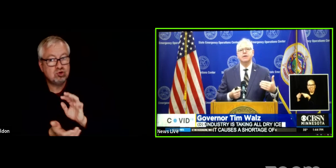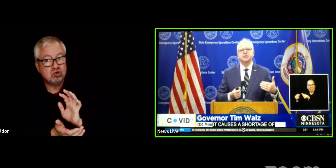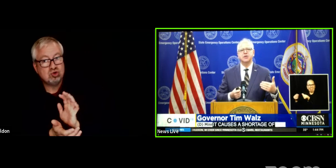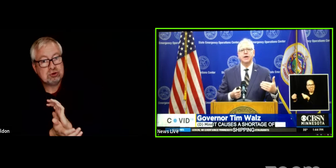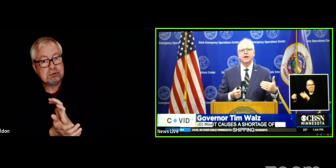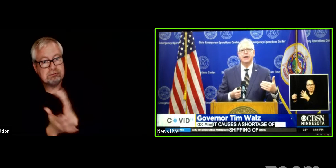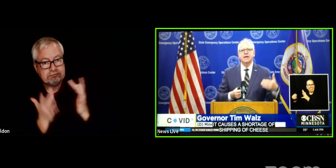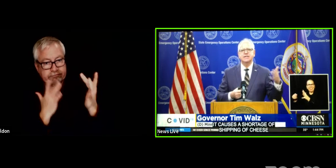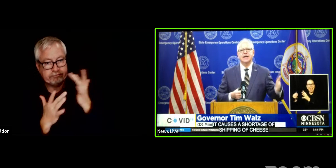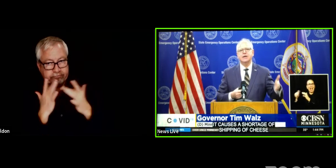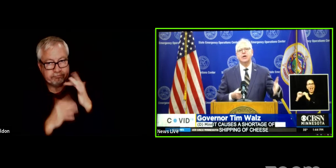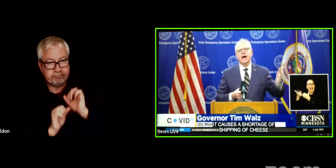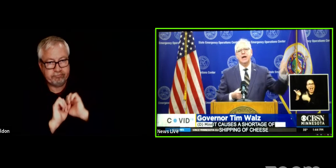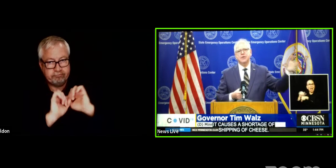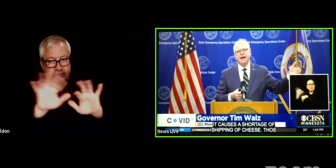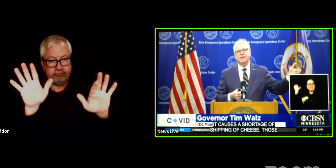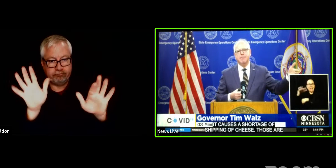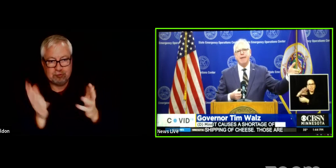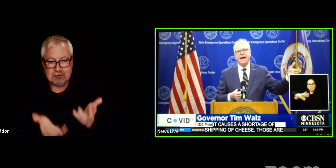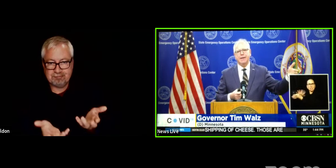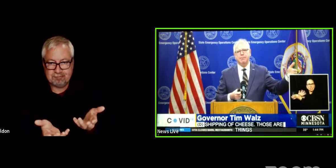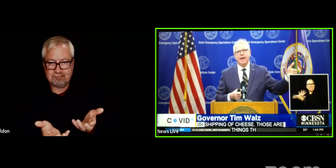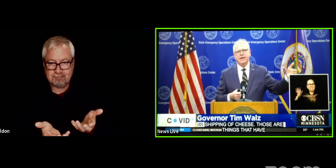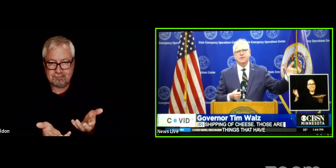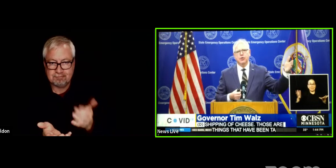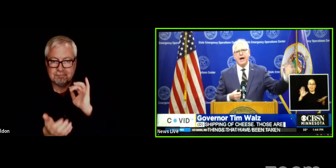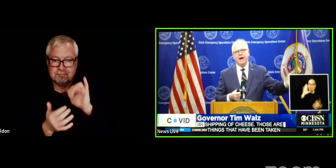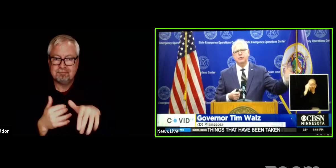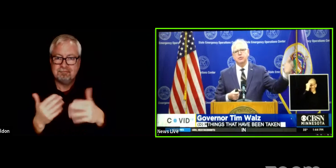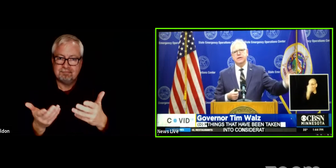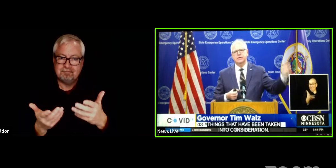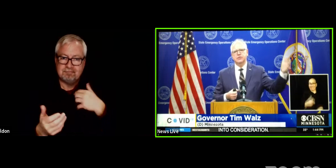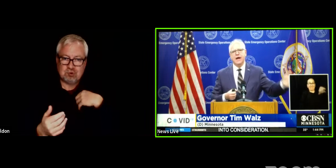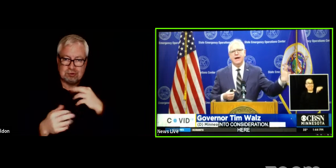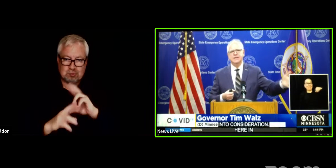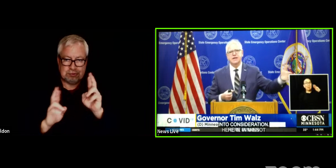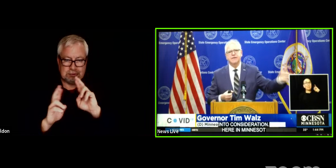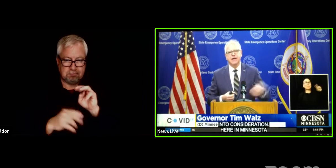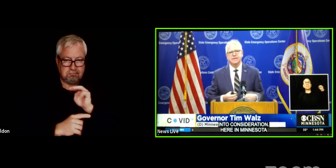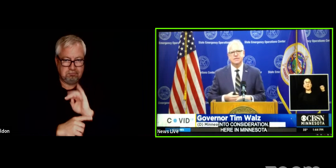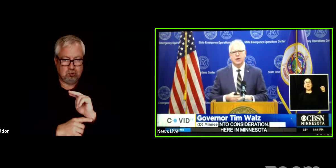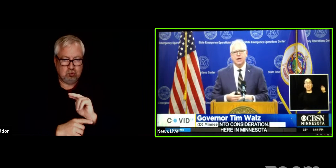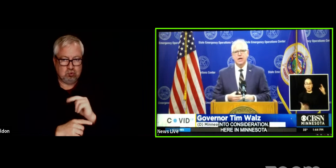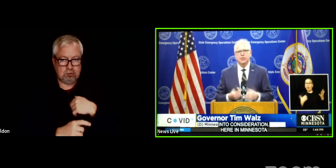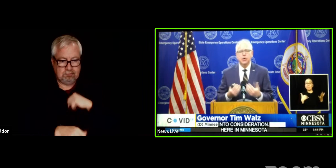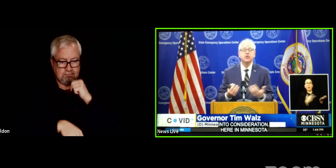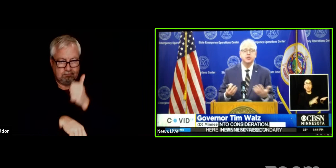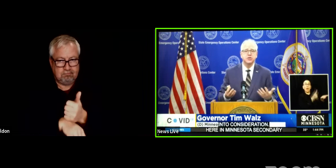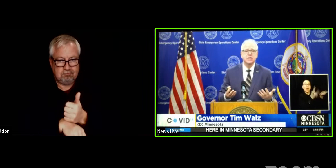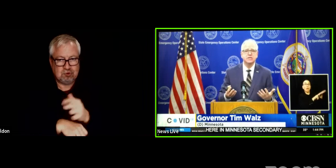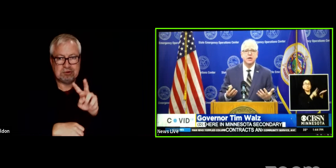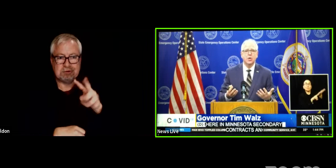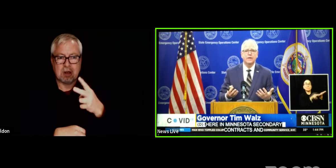MINNESOTA, SECONDARY CONTRACTS AND BACK-UP PLANS FOR HOW TO GET THE DRY ICE IF NECESSARY. THOSE ARE THE THINGS THAT GO